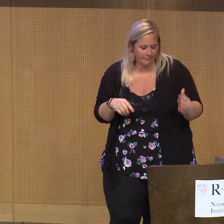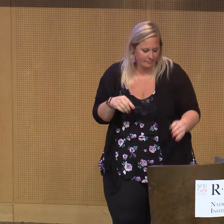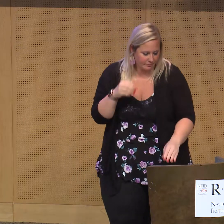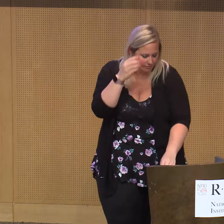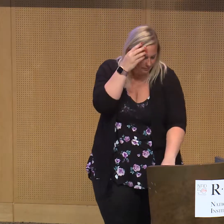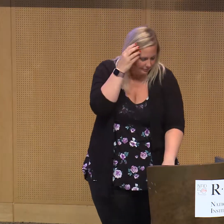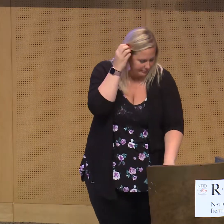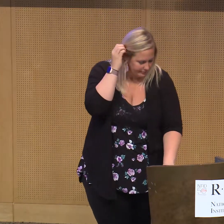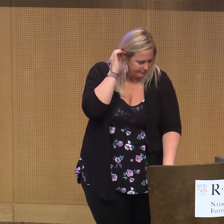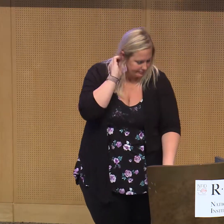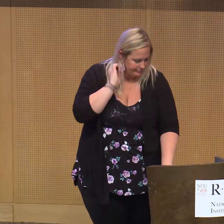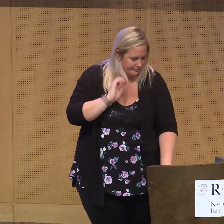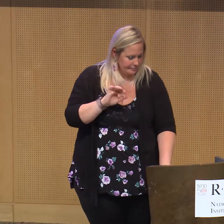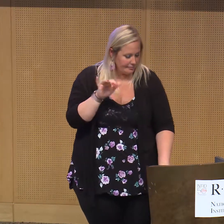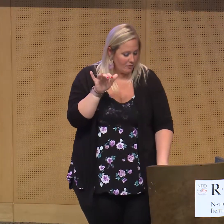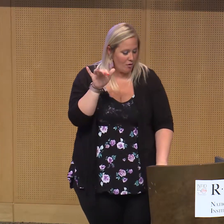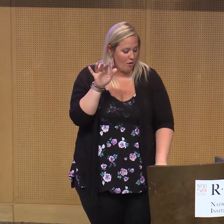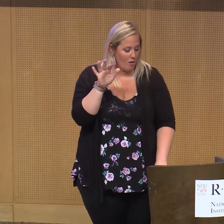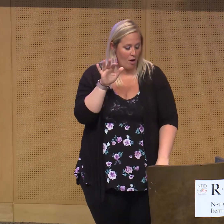and all of those important tips.